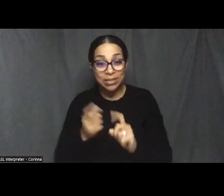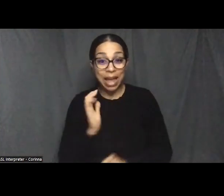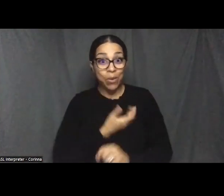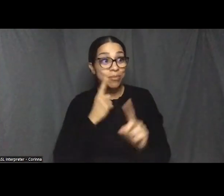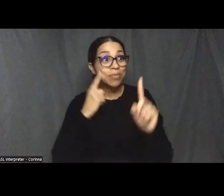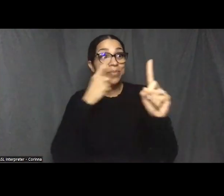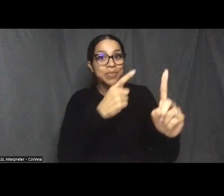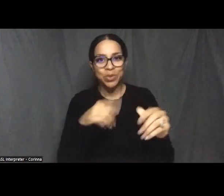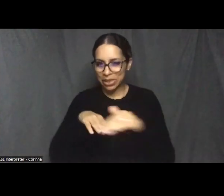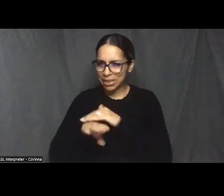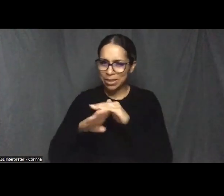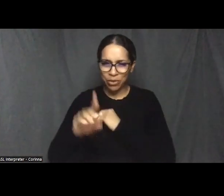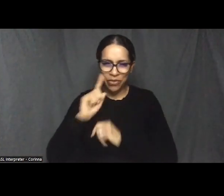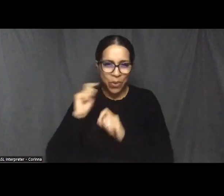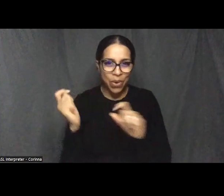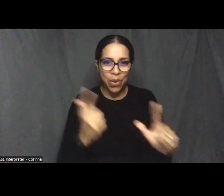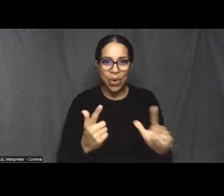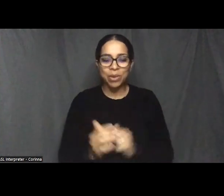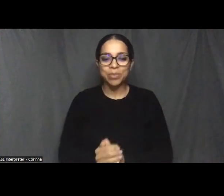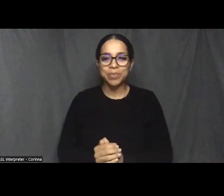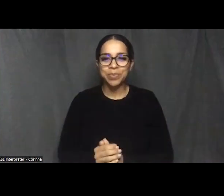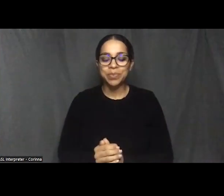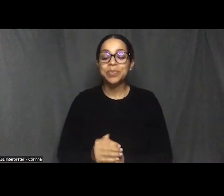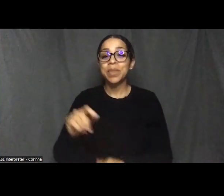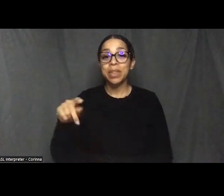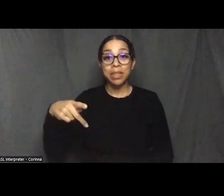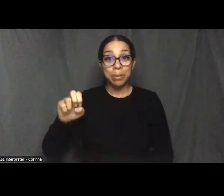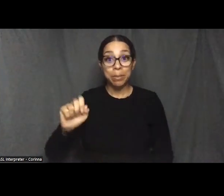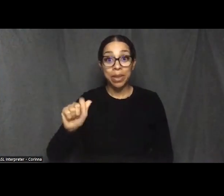is about amplifying and sharing the voices and stories that too often